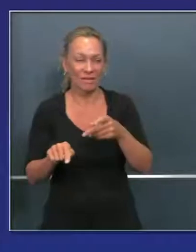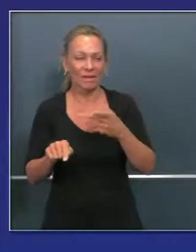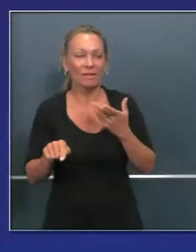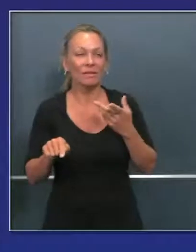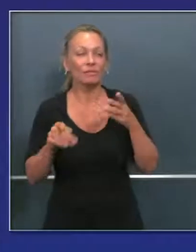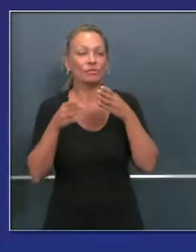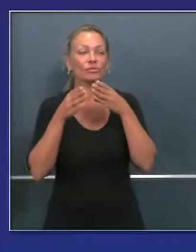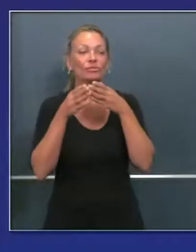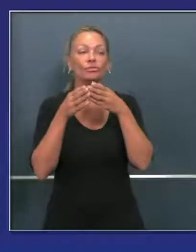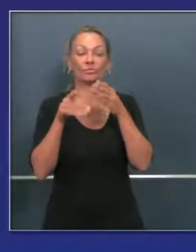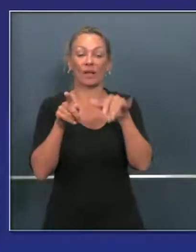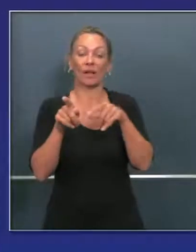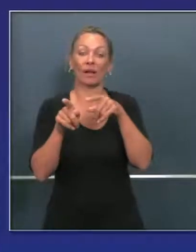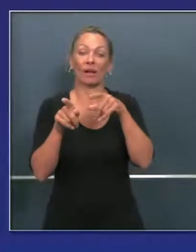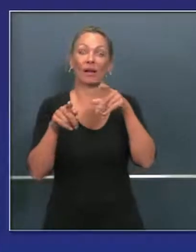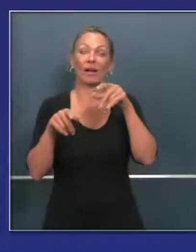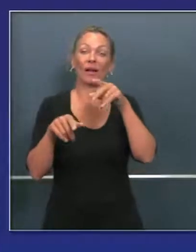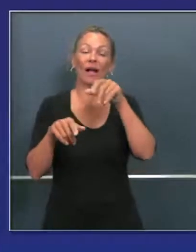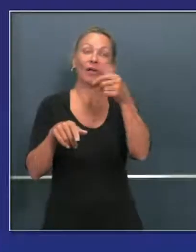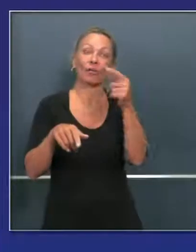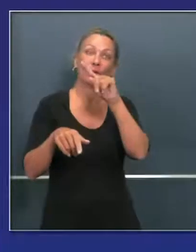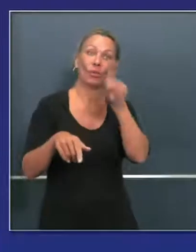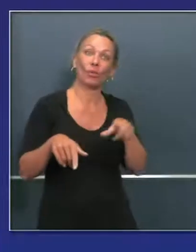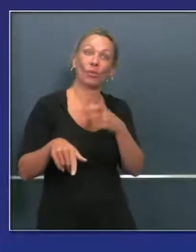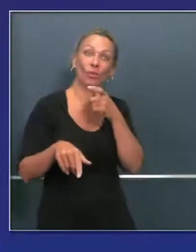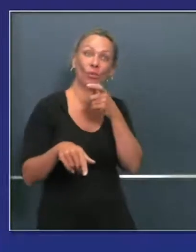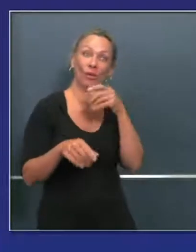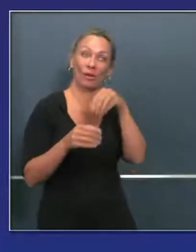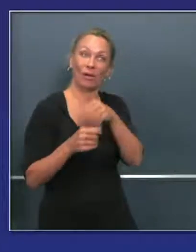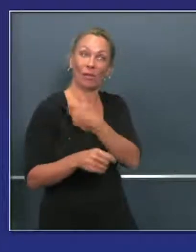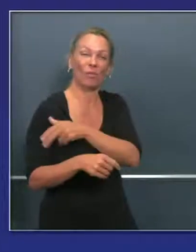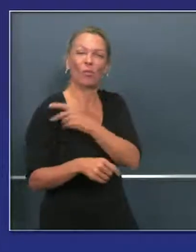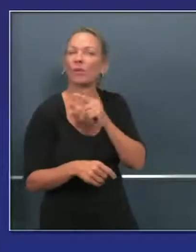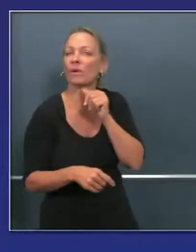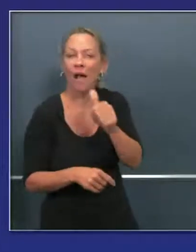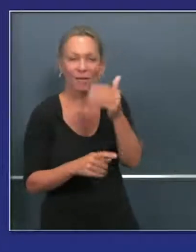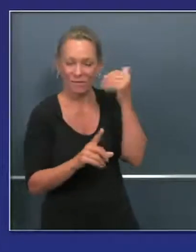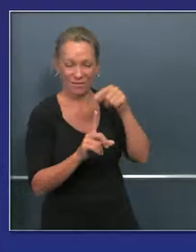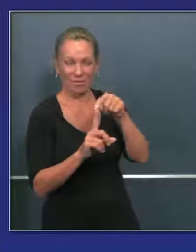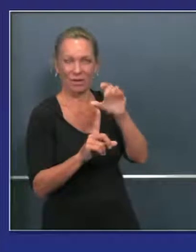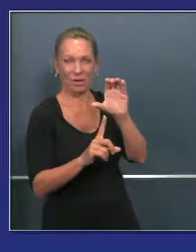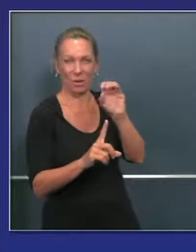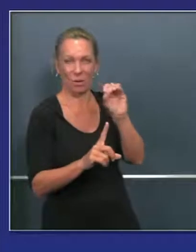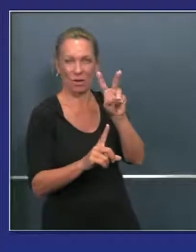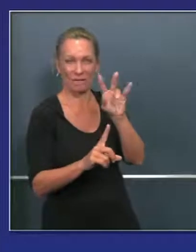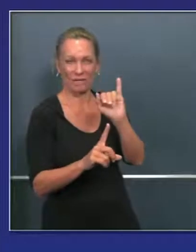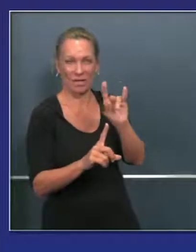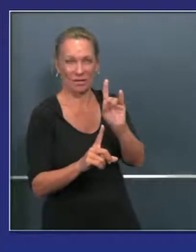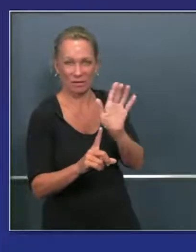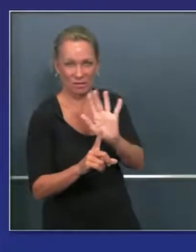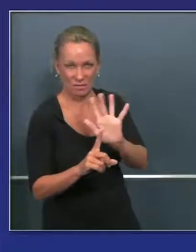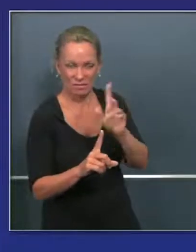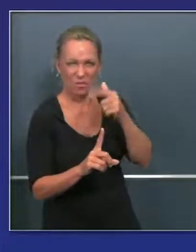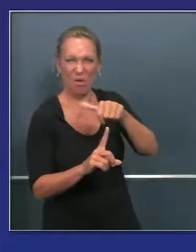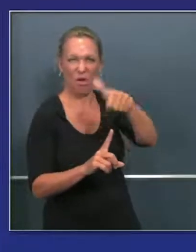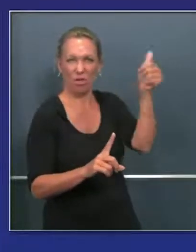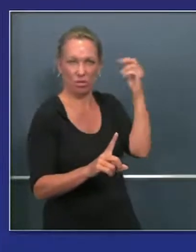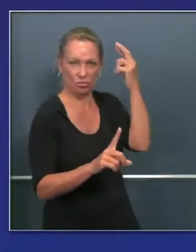58 percent of total capacity so you get a sense here thirty plus thousand or so bed capacity that